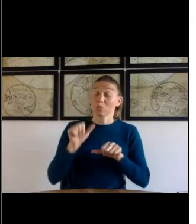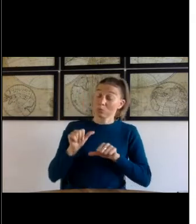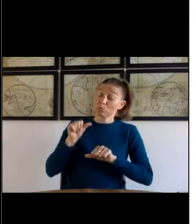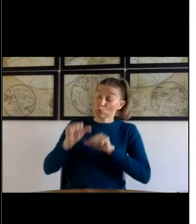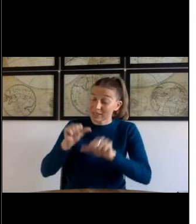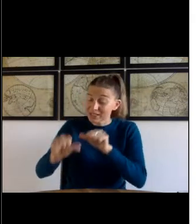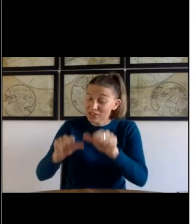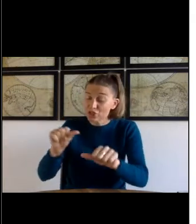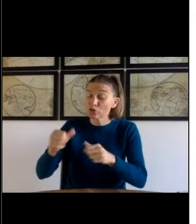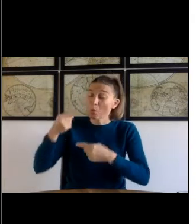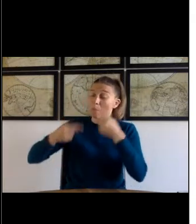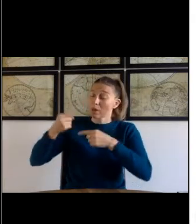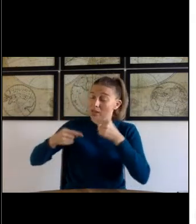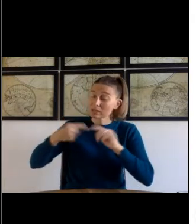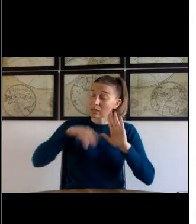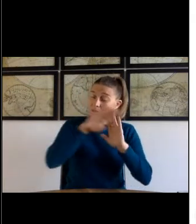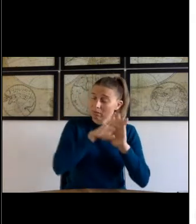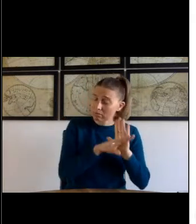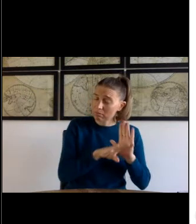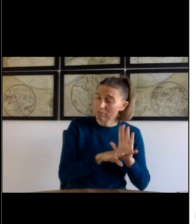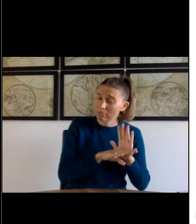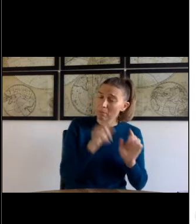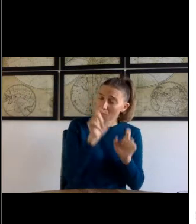that we need to have if place, but also good practices